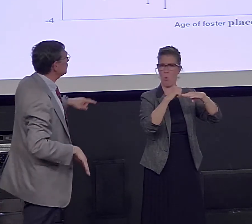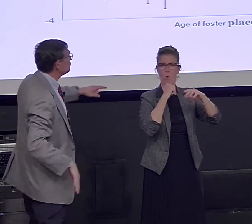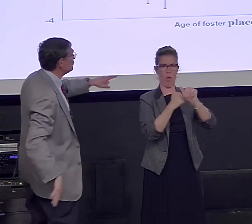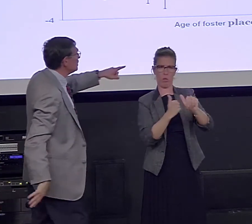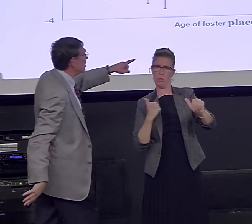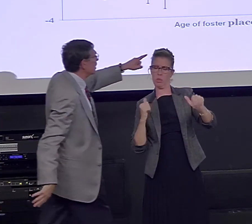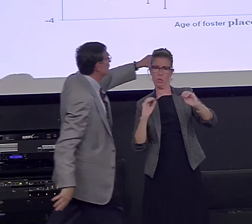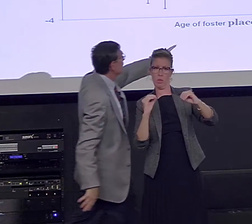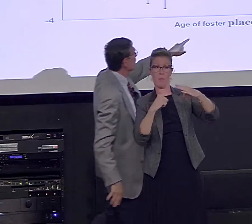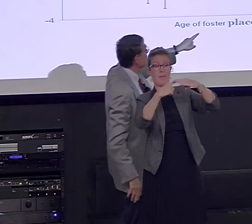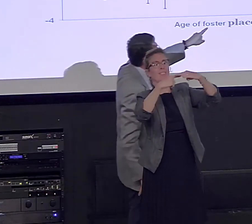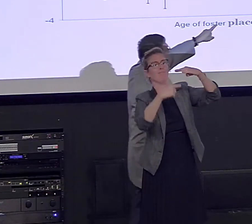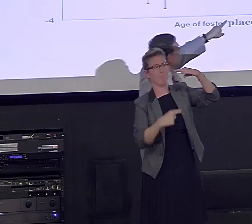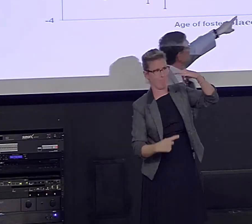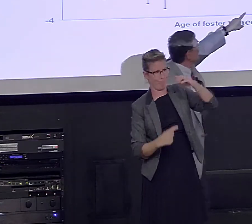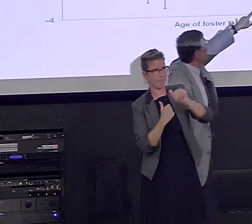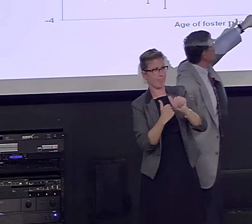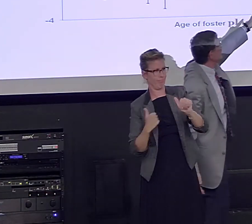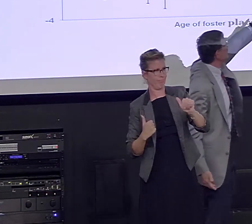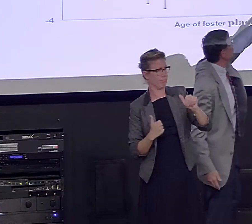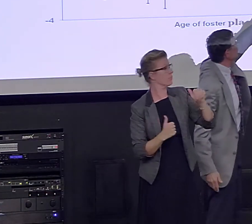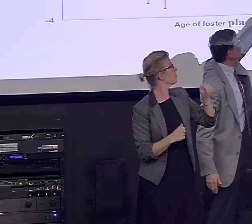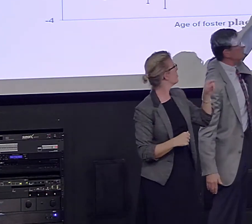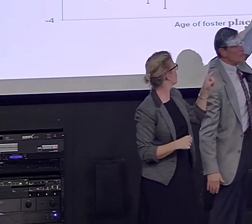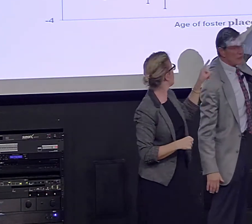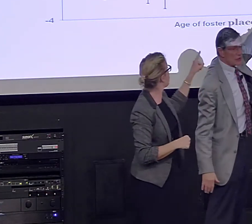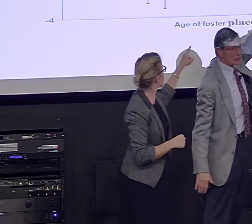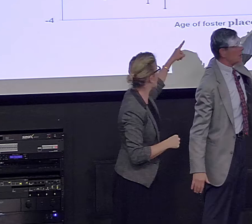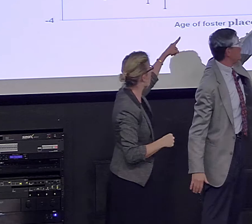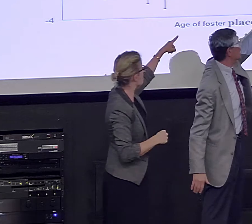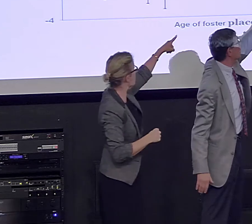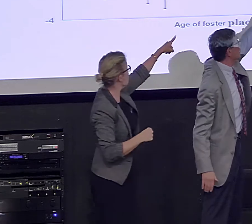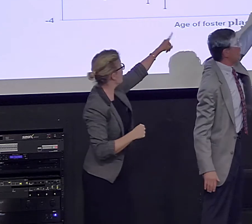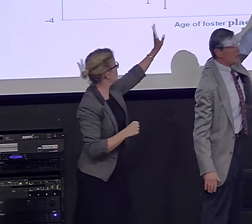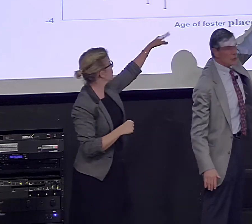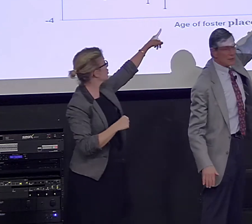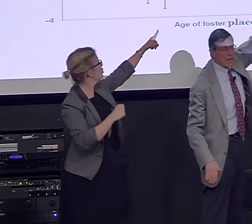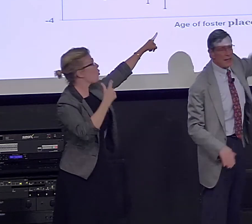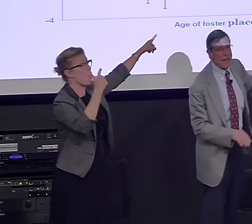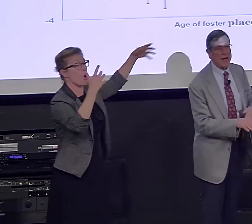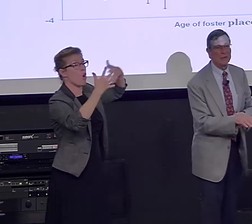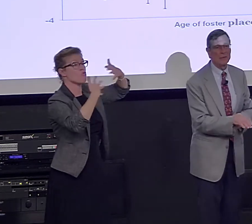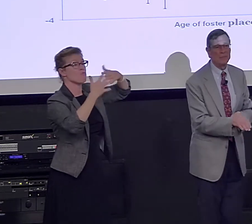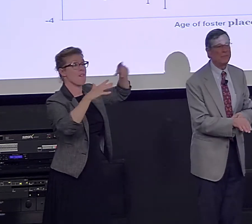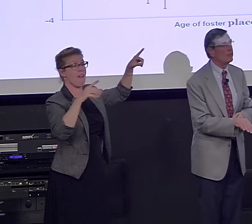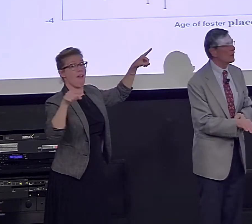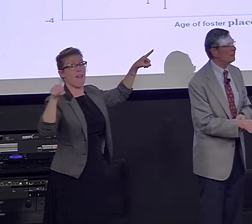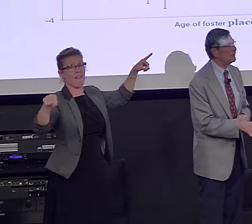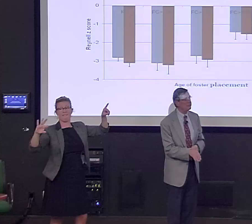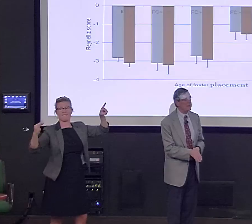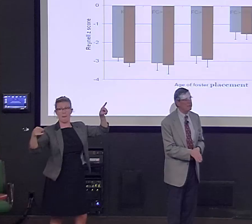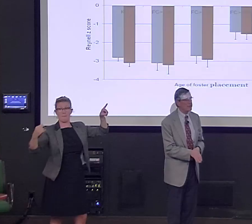And what you can see there is that if you were in the foster care and you were taken out before 15 months